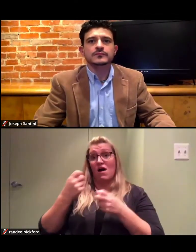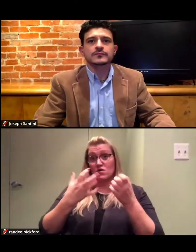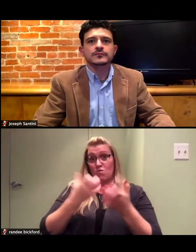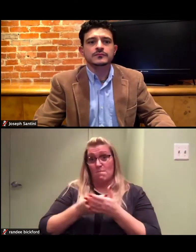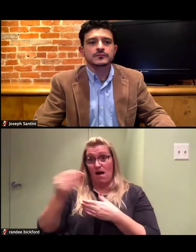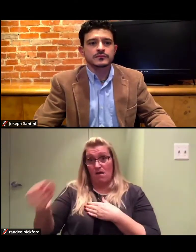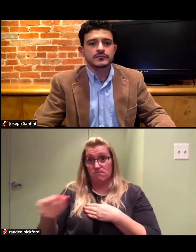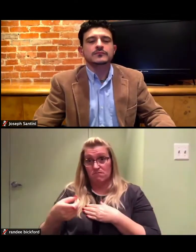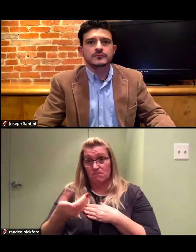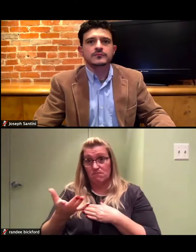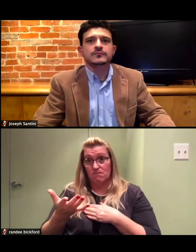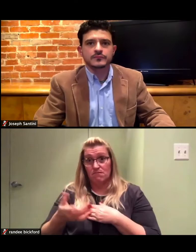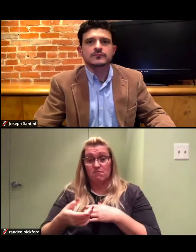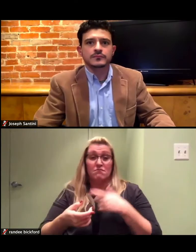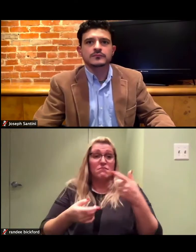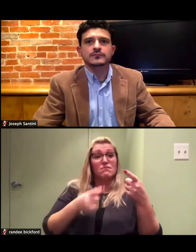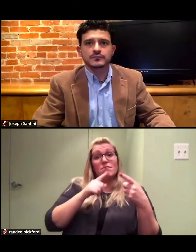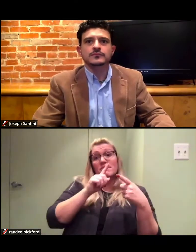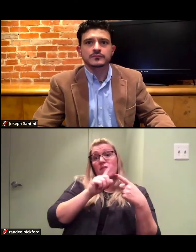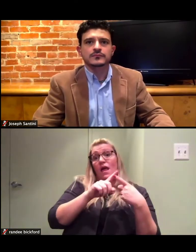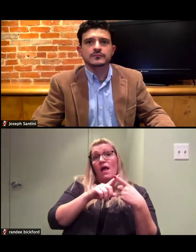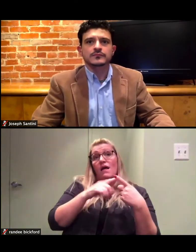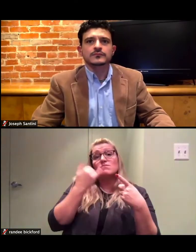the car is a fine example. What kind of car do you wanna buy?